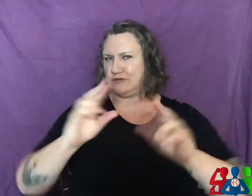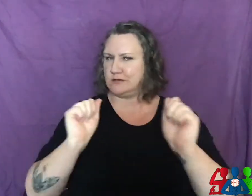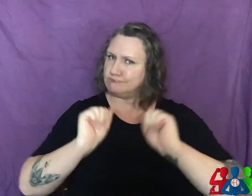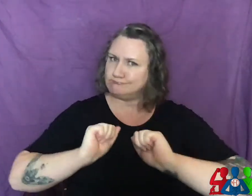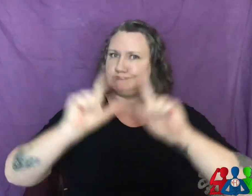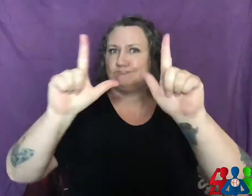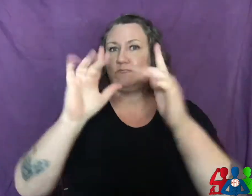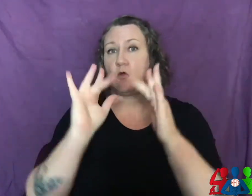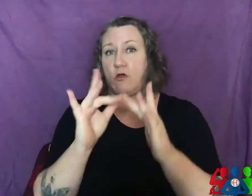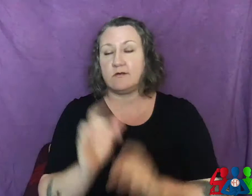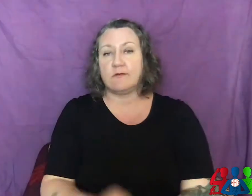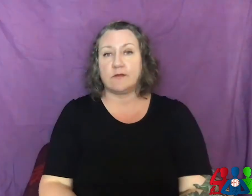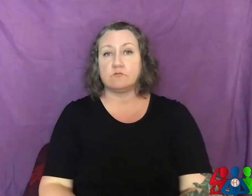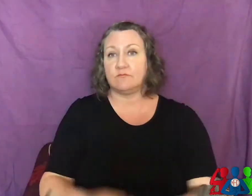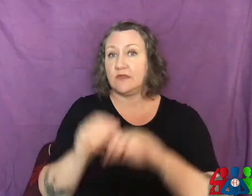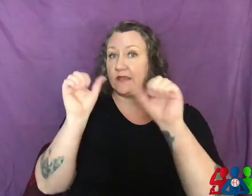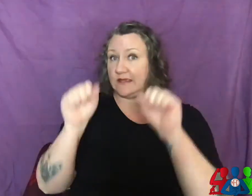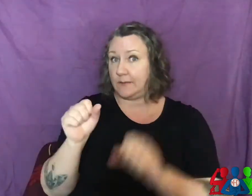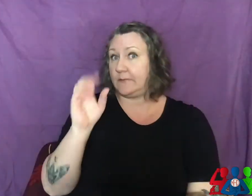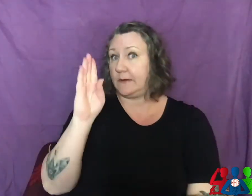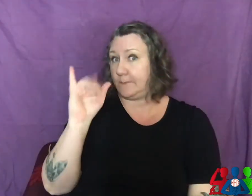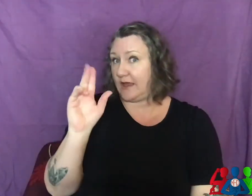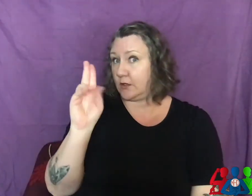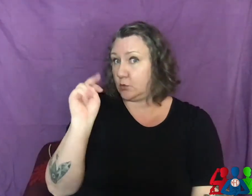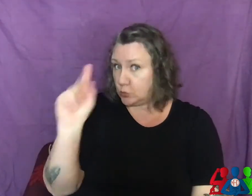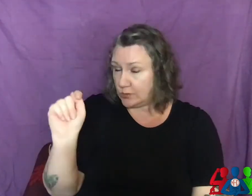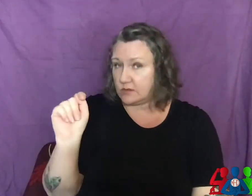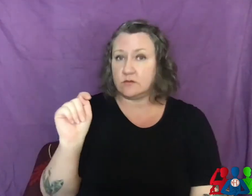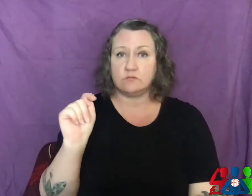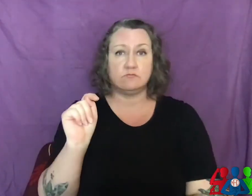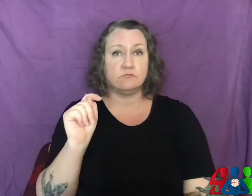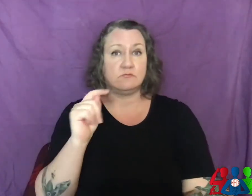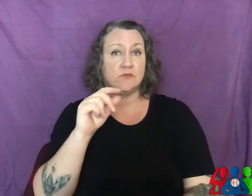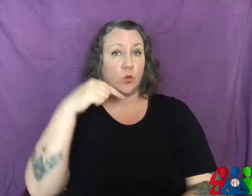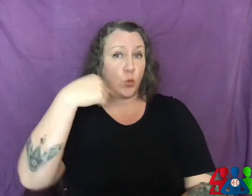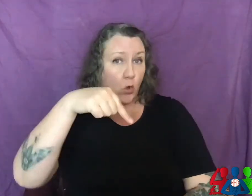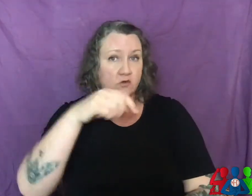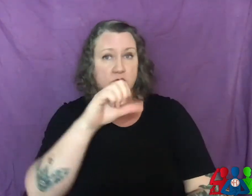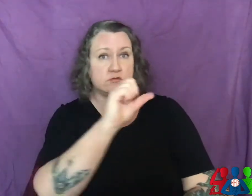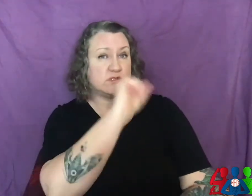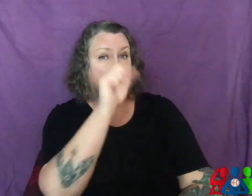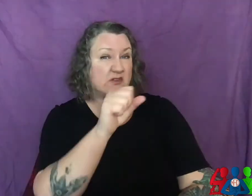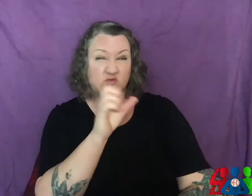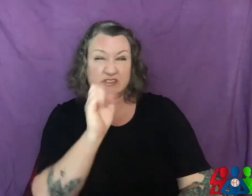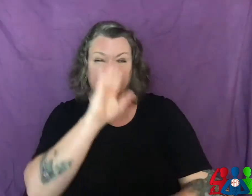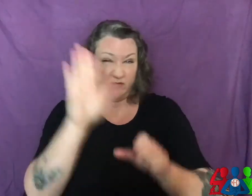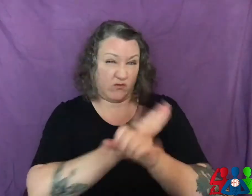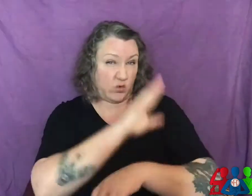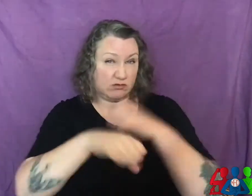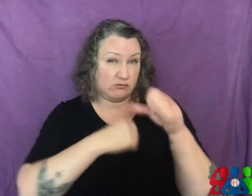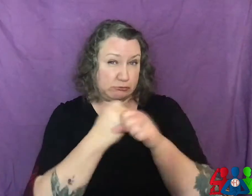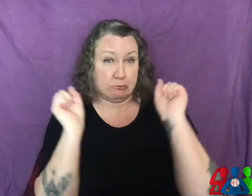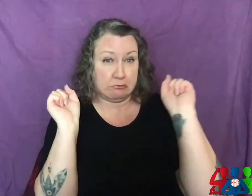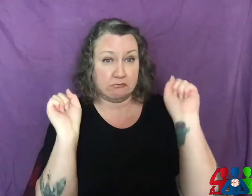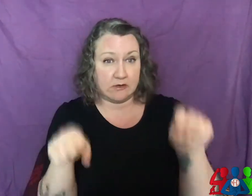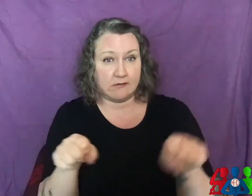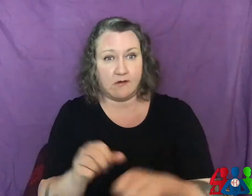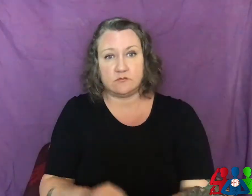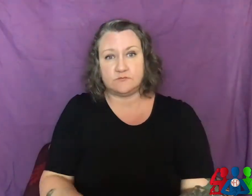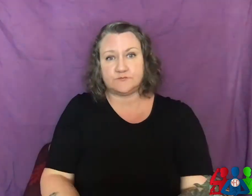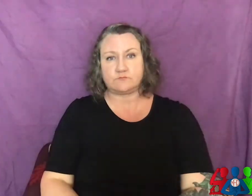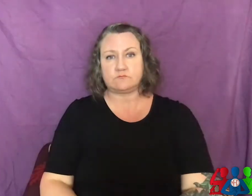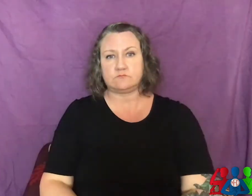Most content, if not all, should be ready to go on your website. You can organize it by unit,